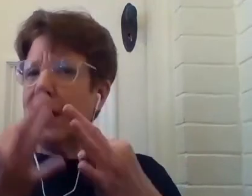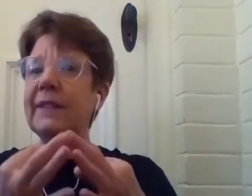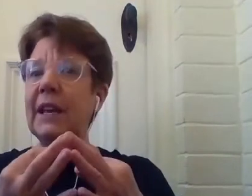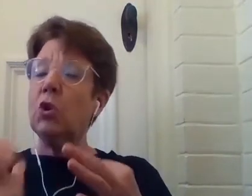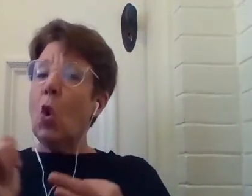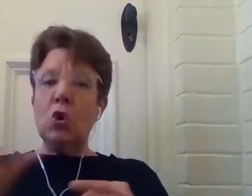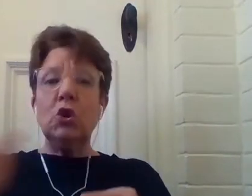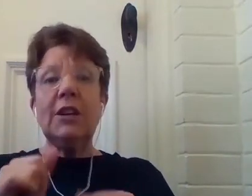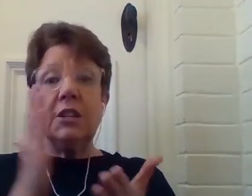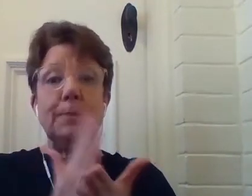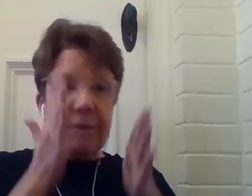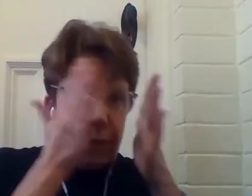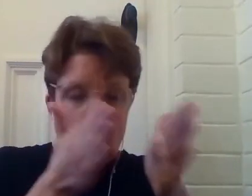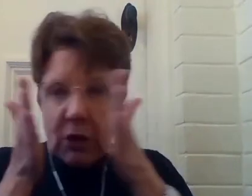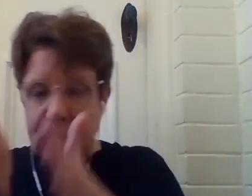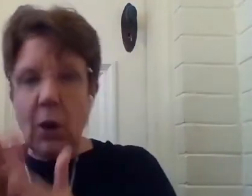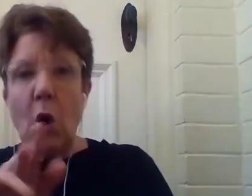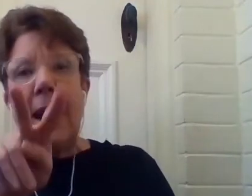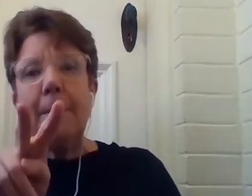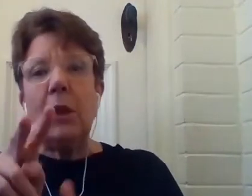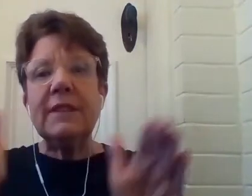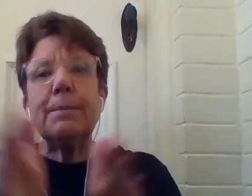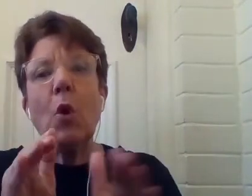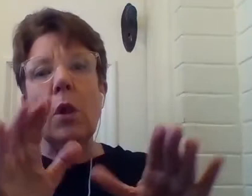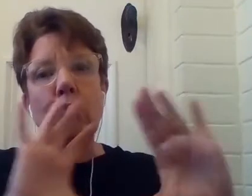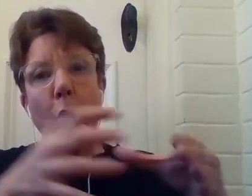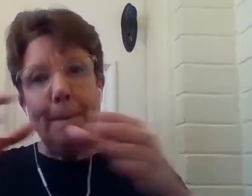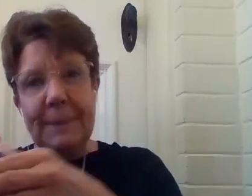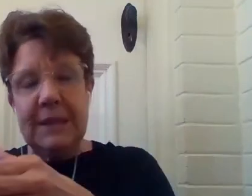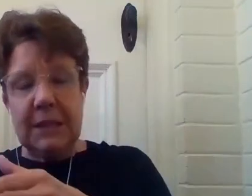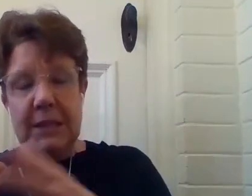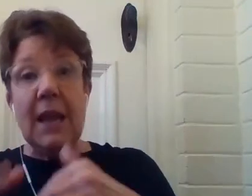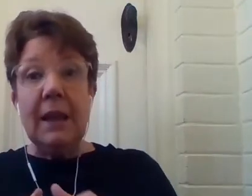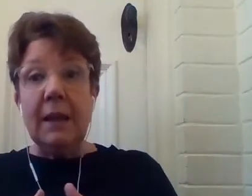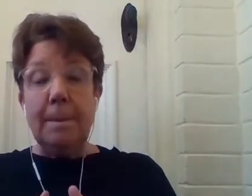a couple of really small groups? If you realise, which you might do,